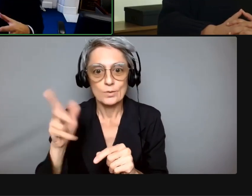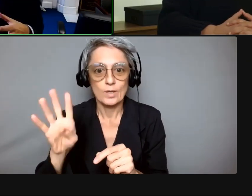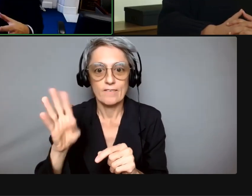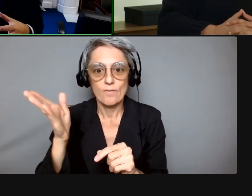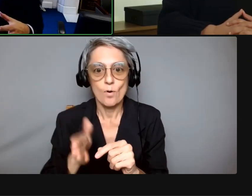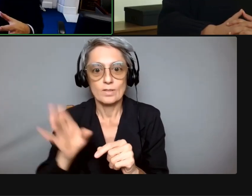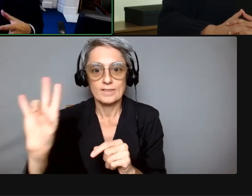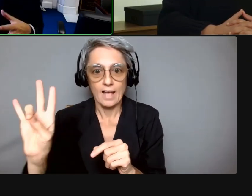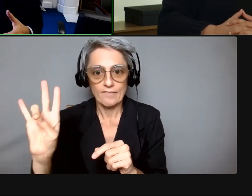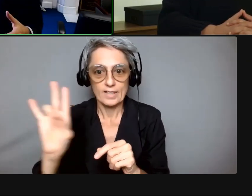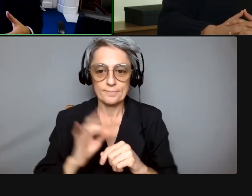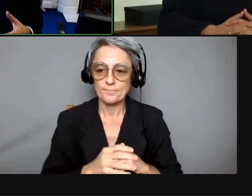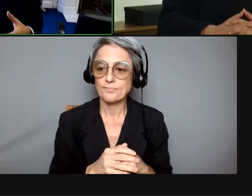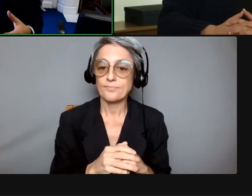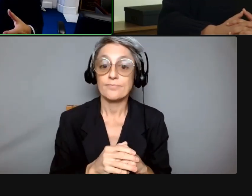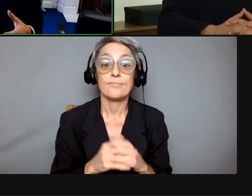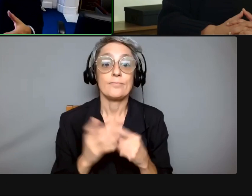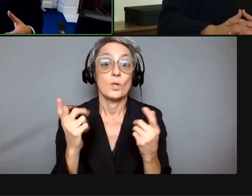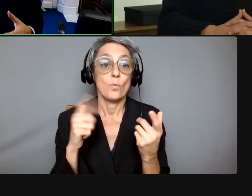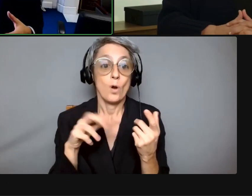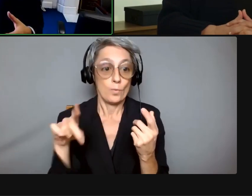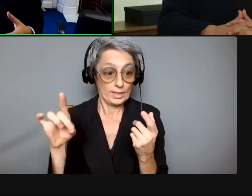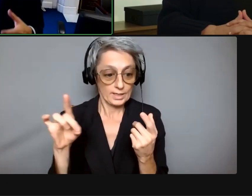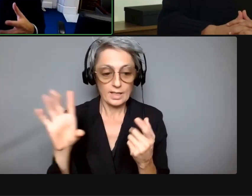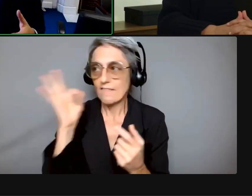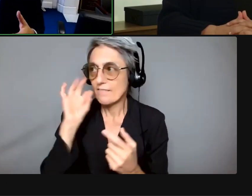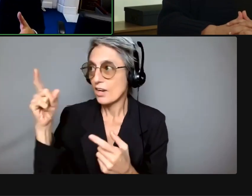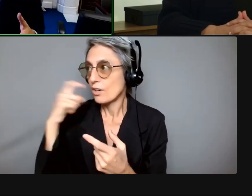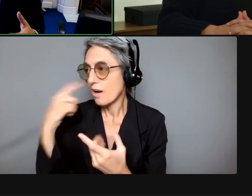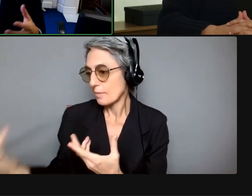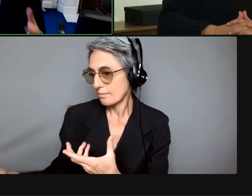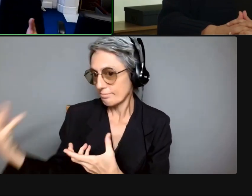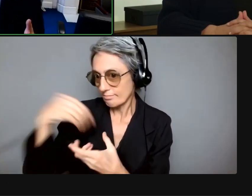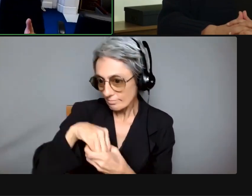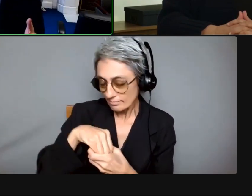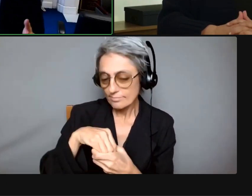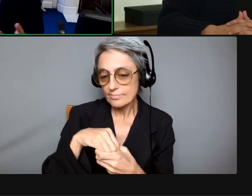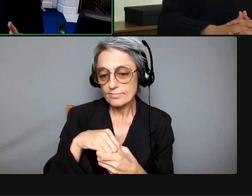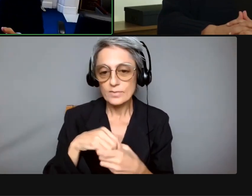is we got the federal government onto that journey. Let's go around and talk to leaders like yourself